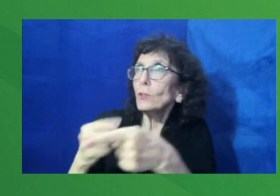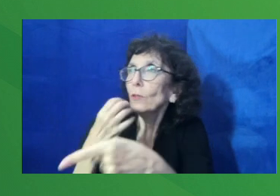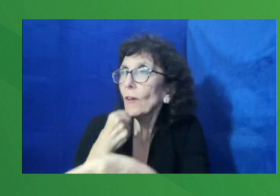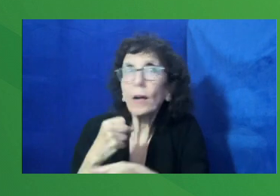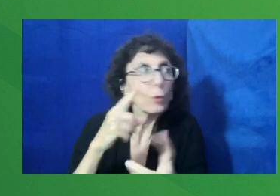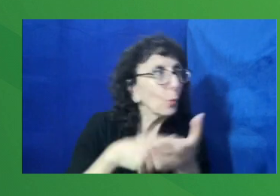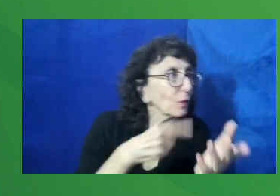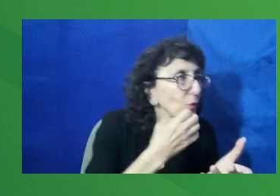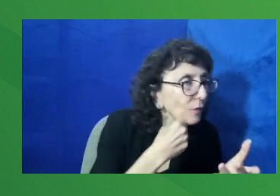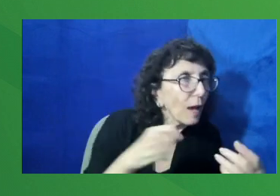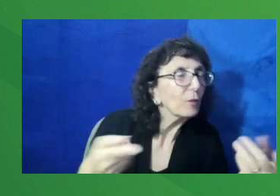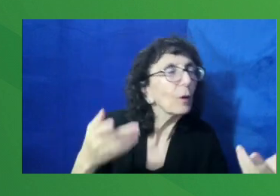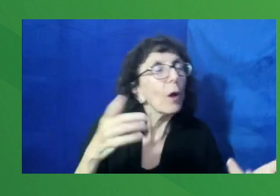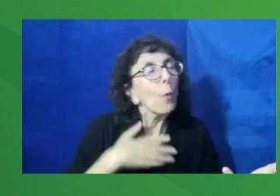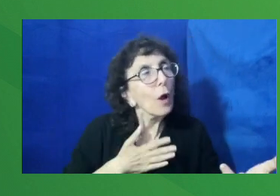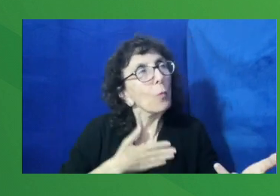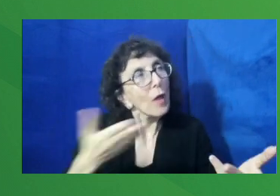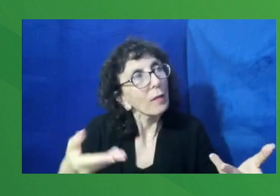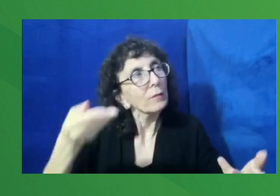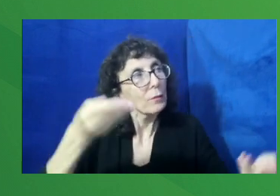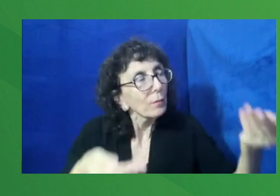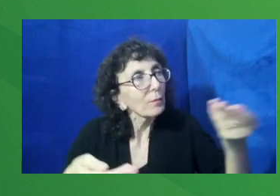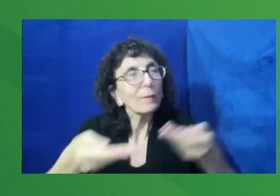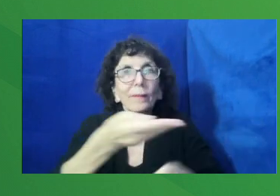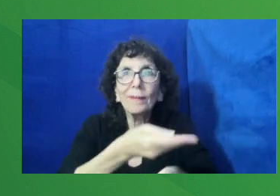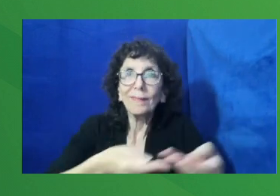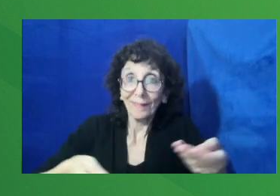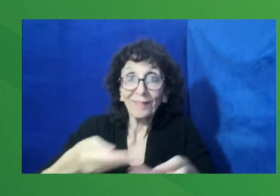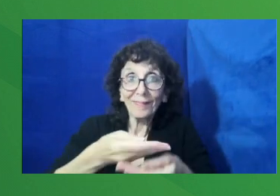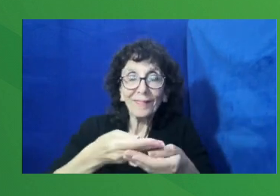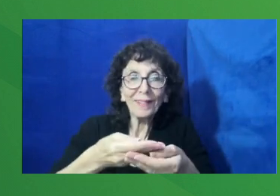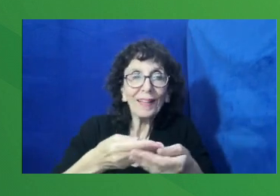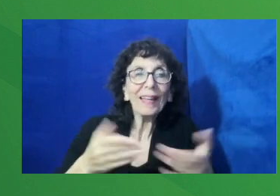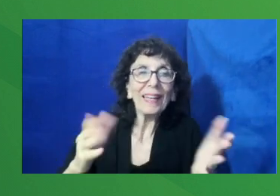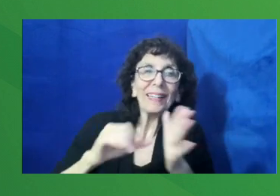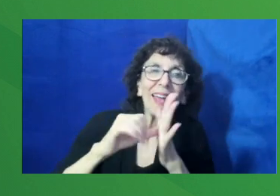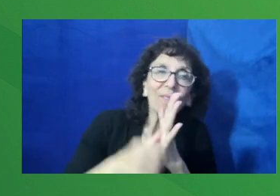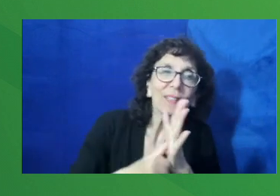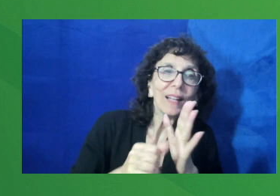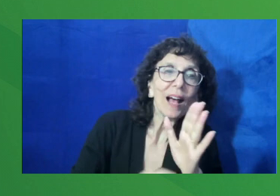tradeoffs. It emphasizes the development of lifelong skills such as critical thinking